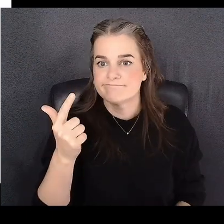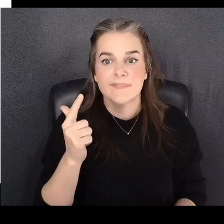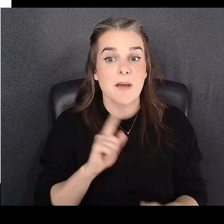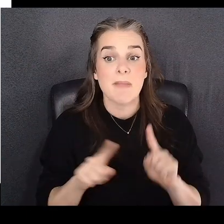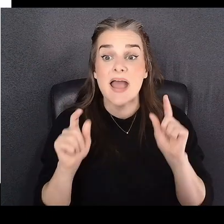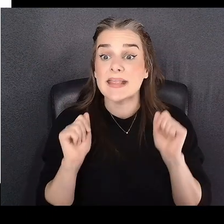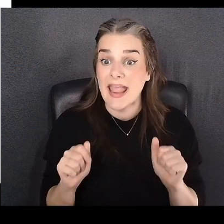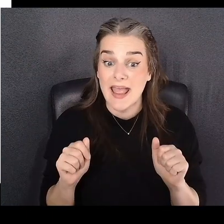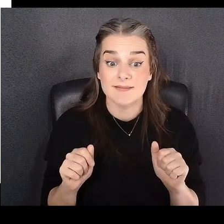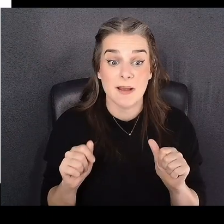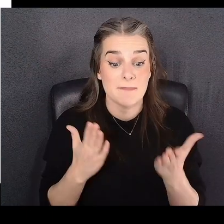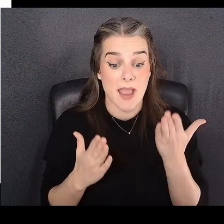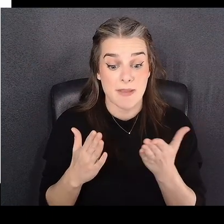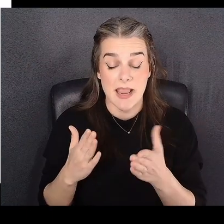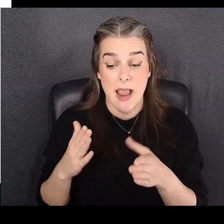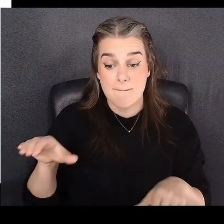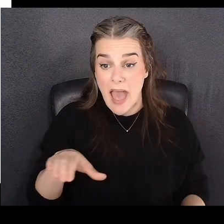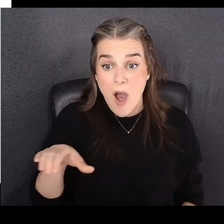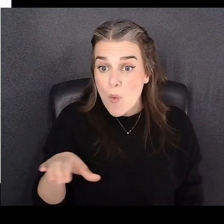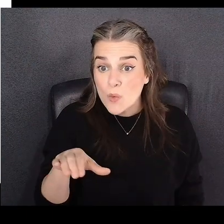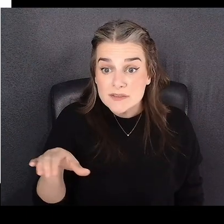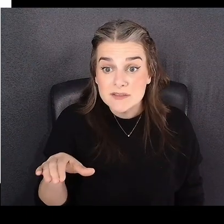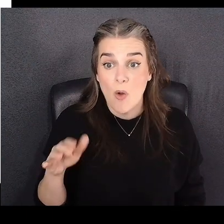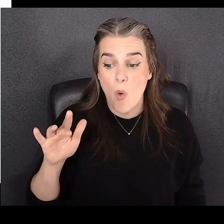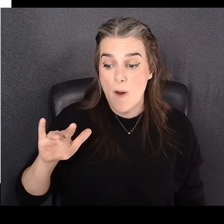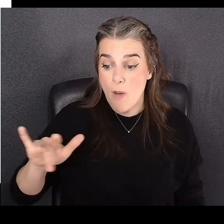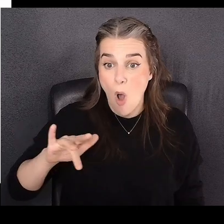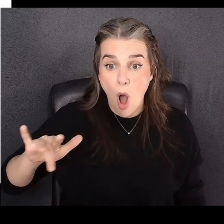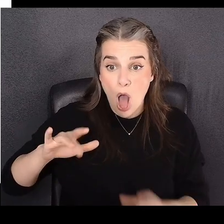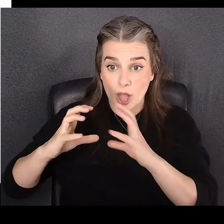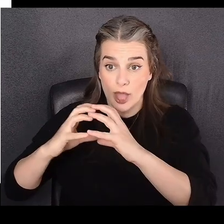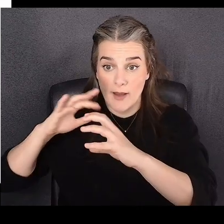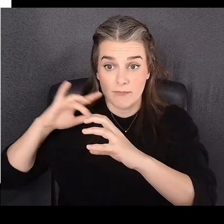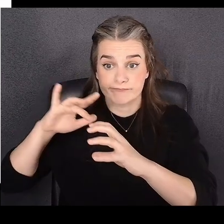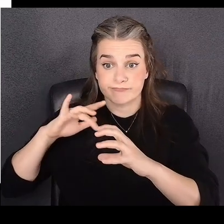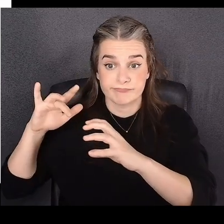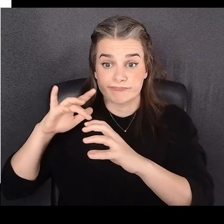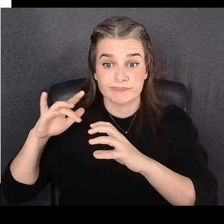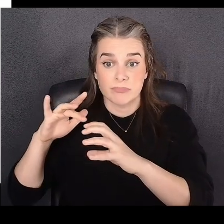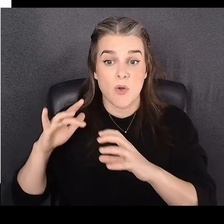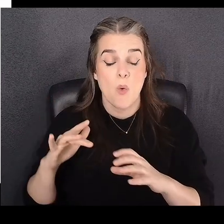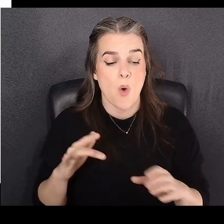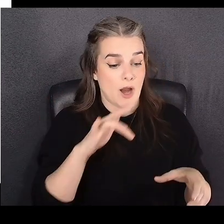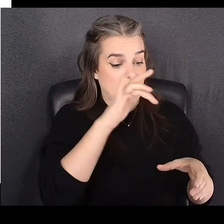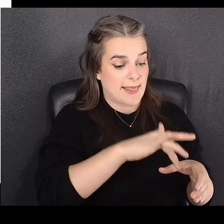Maybe they could click a switch and move their mouse and unclick the switch to make it stop and have